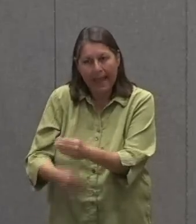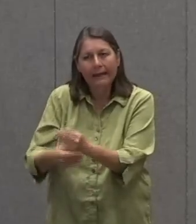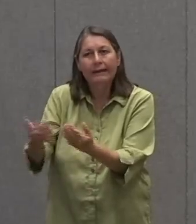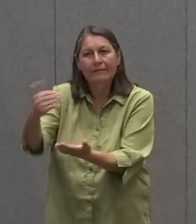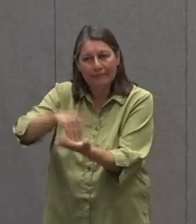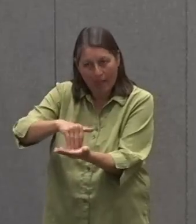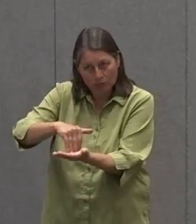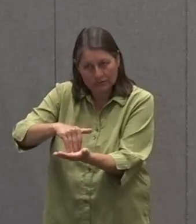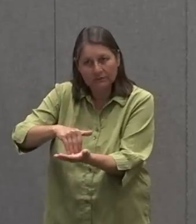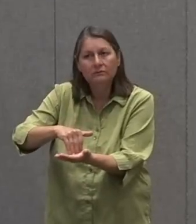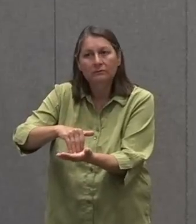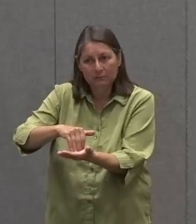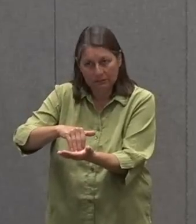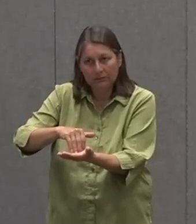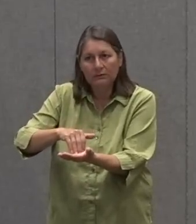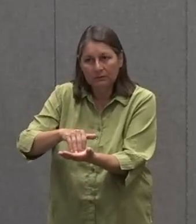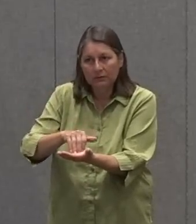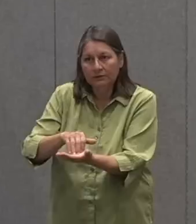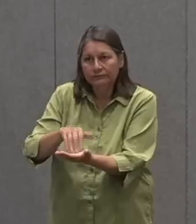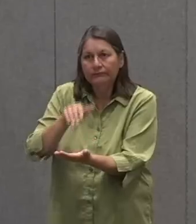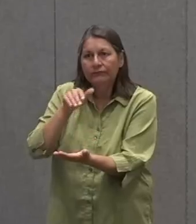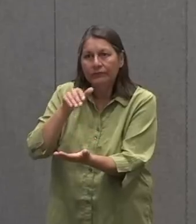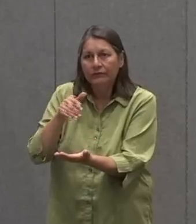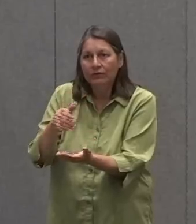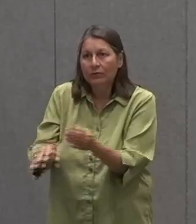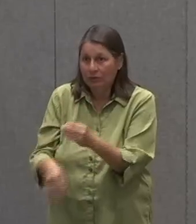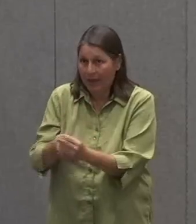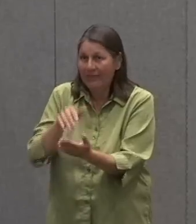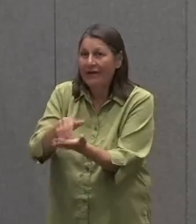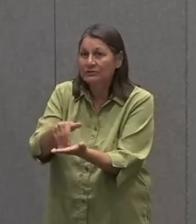I'm gonna put my comma, because I know that comma says thousands,